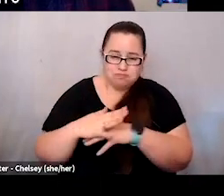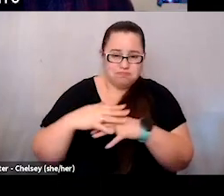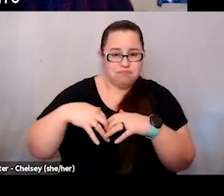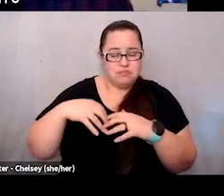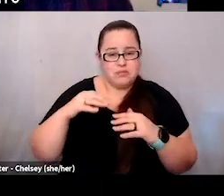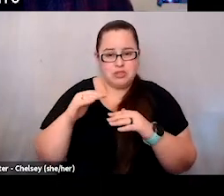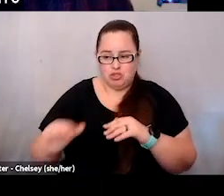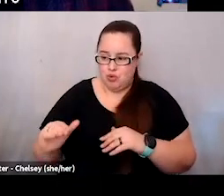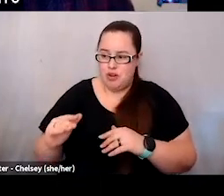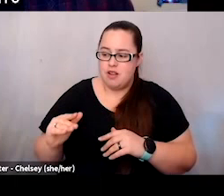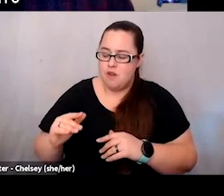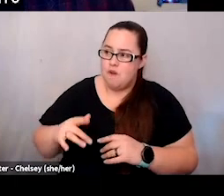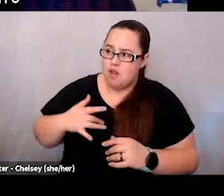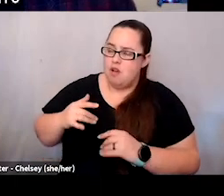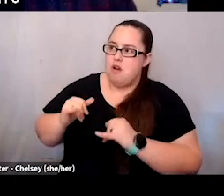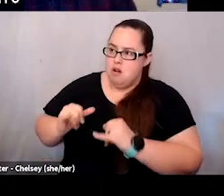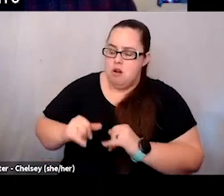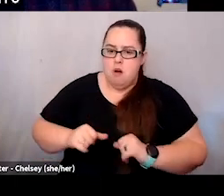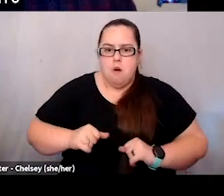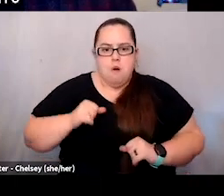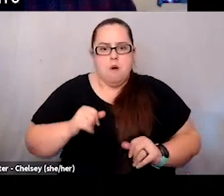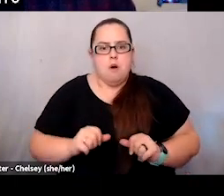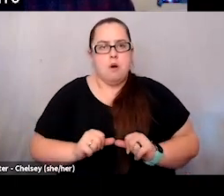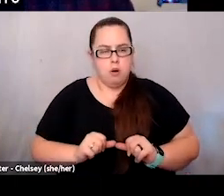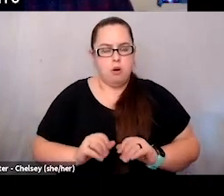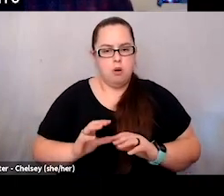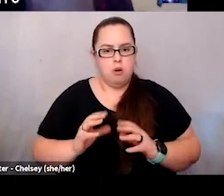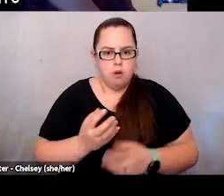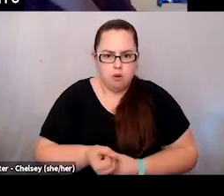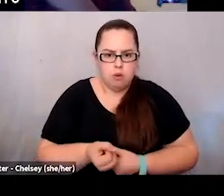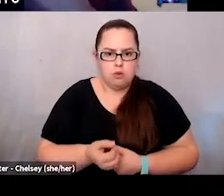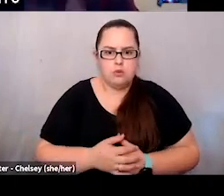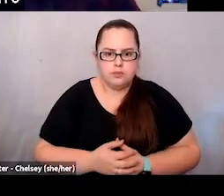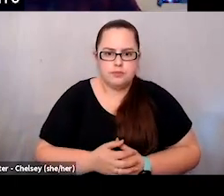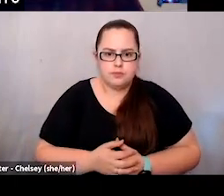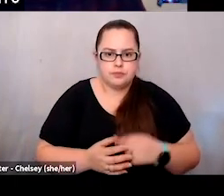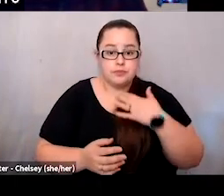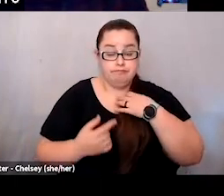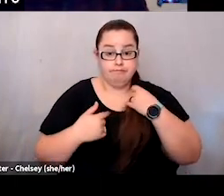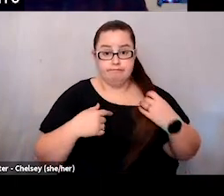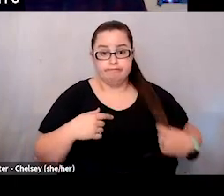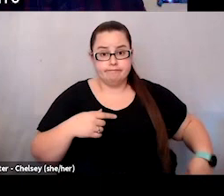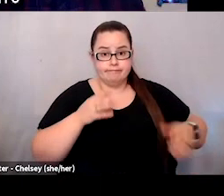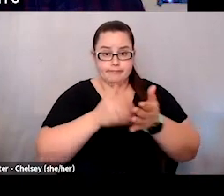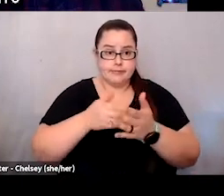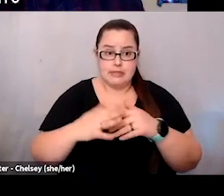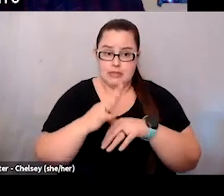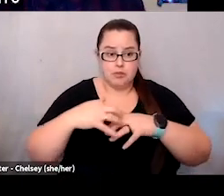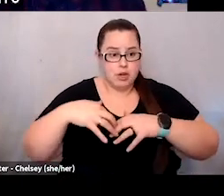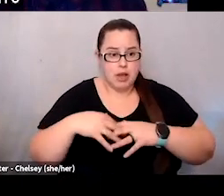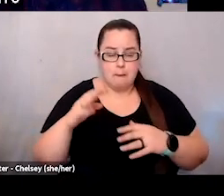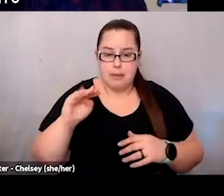this is what I want all Native children to believe about themselves. And so I am against